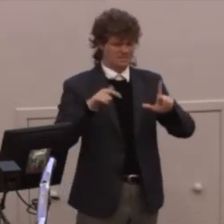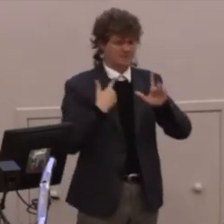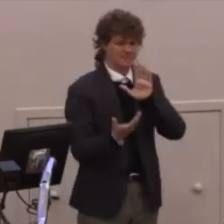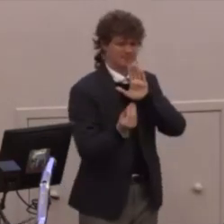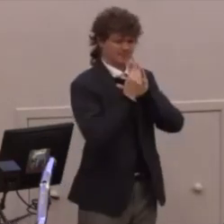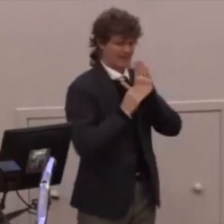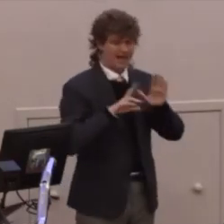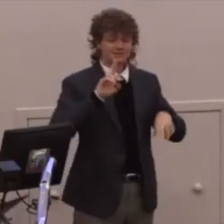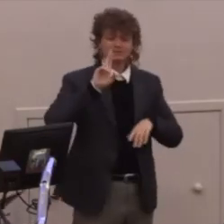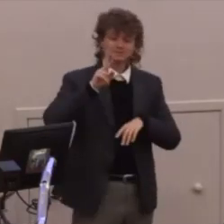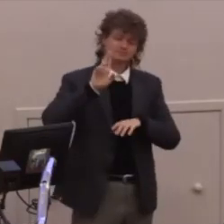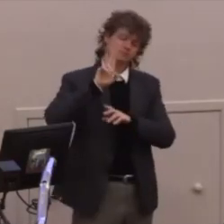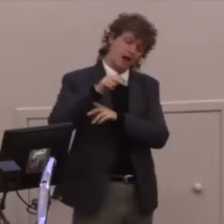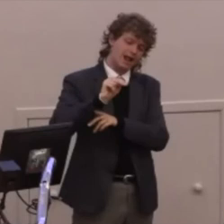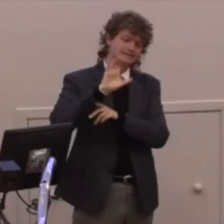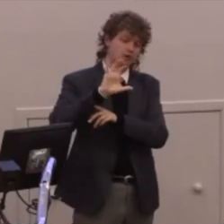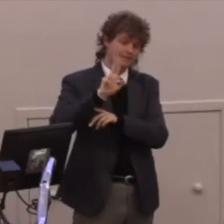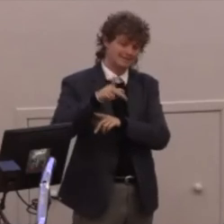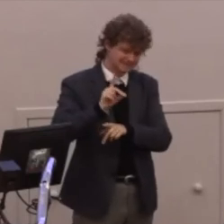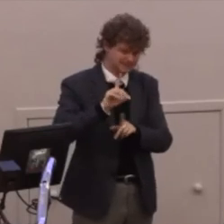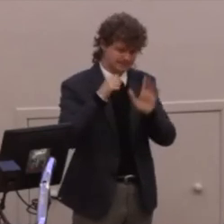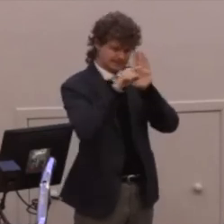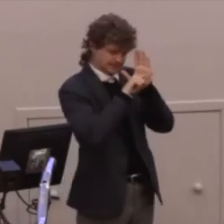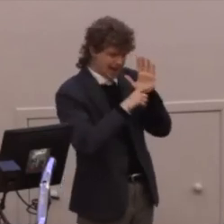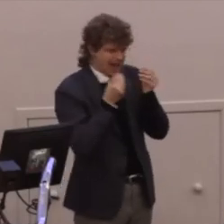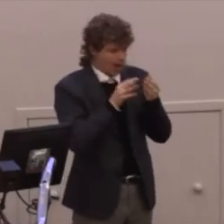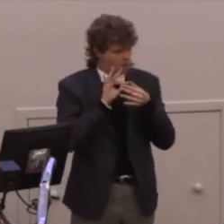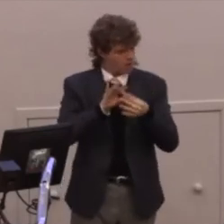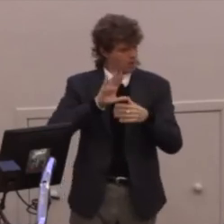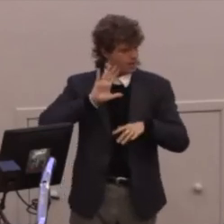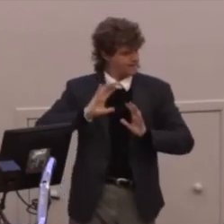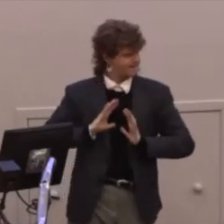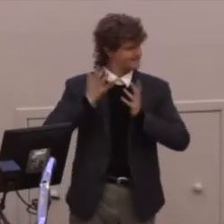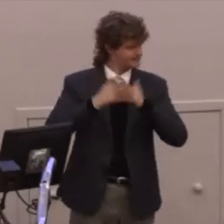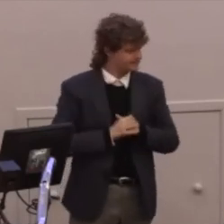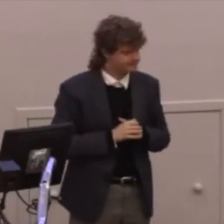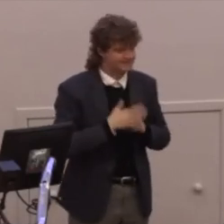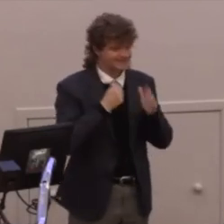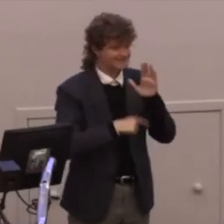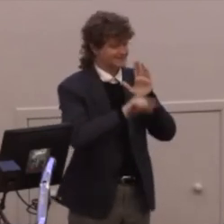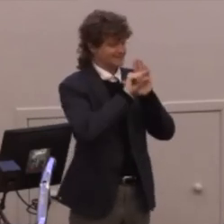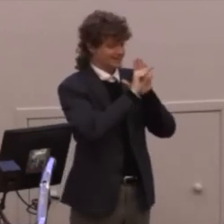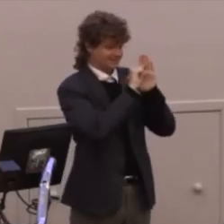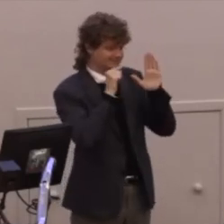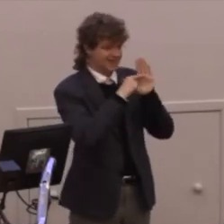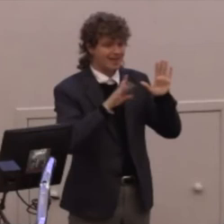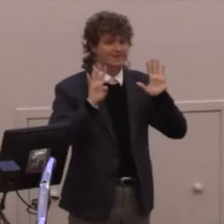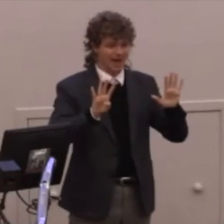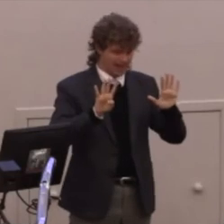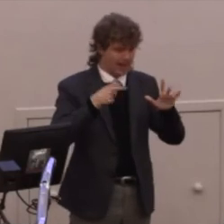are relevant in her legal case. So Article 9, accessibility, the patient